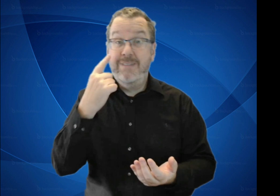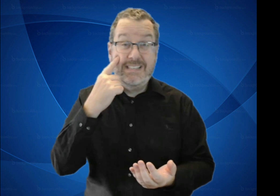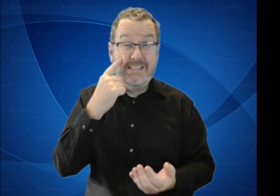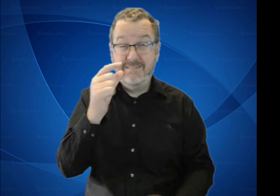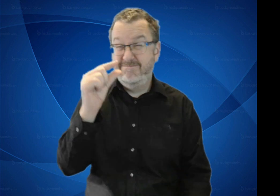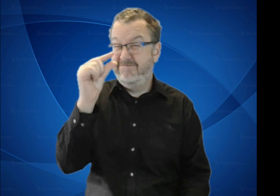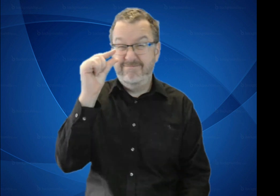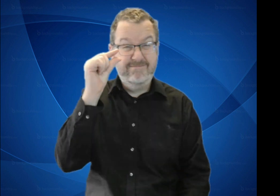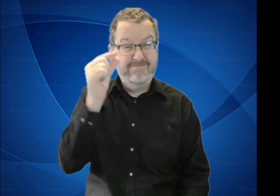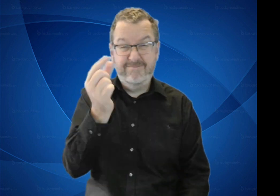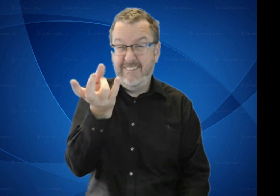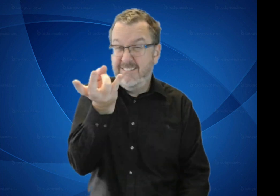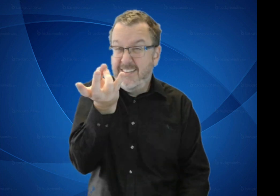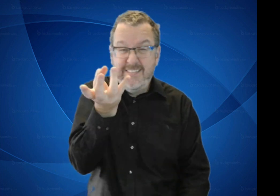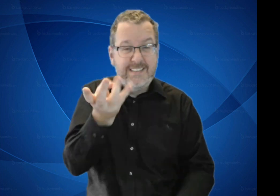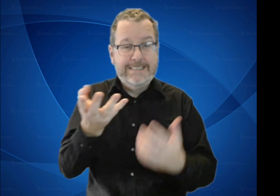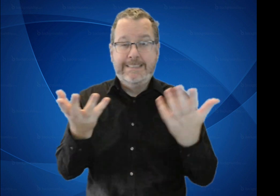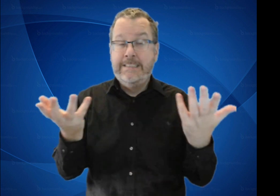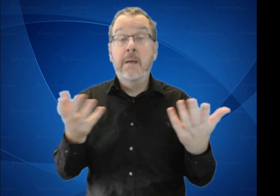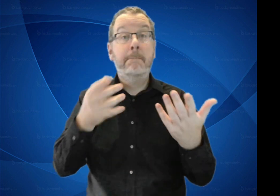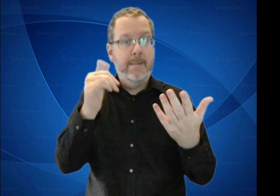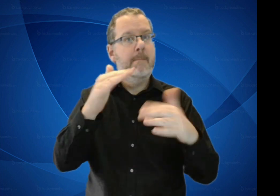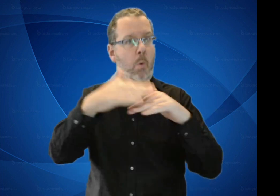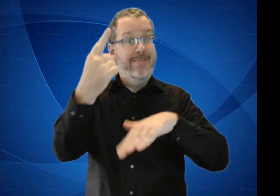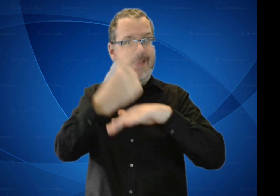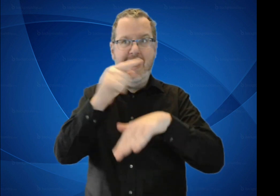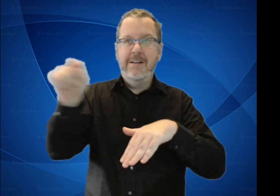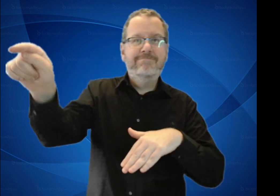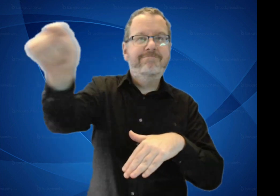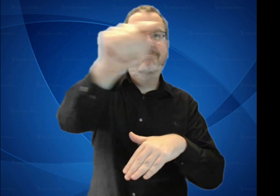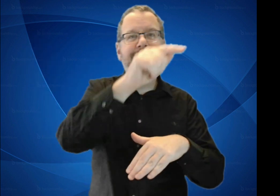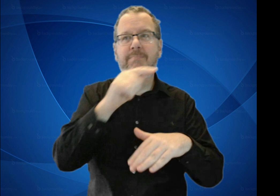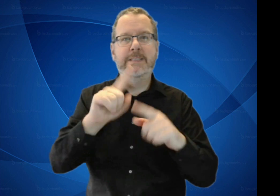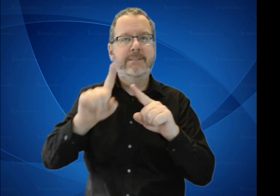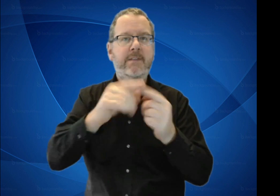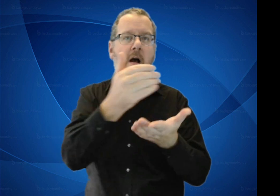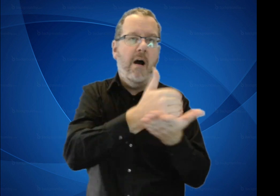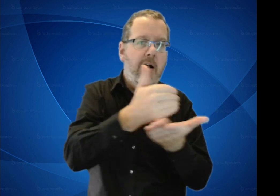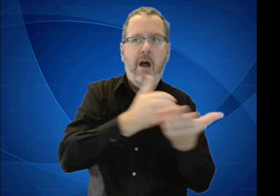Once again, evidence is sparse; more may be out there in some archive,